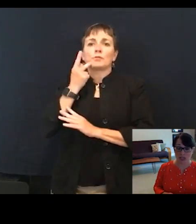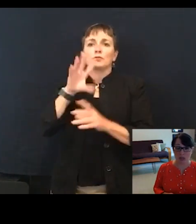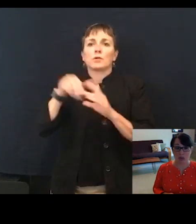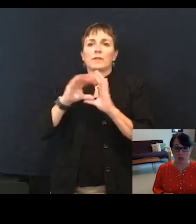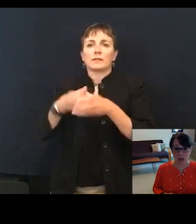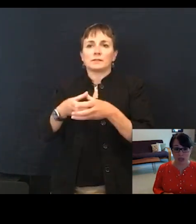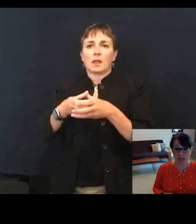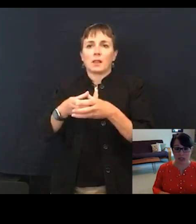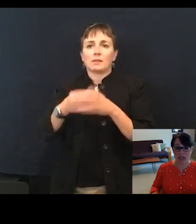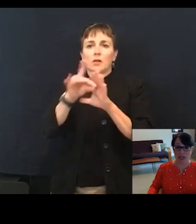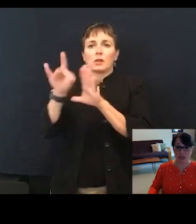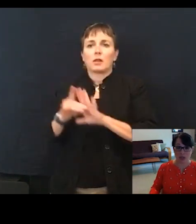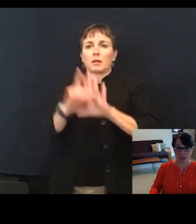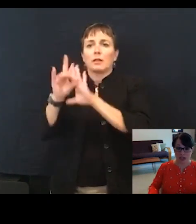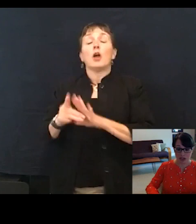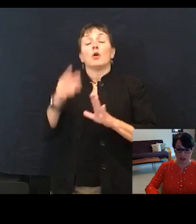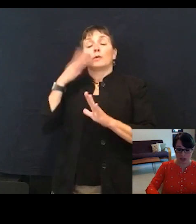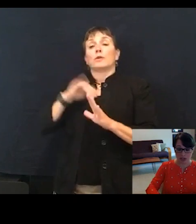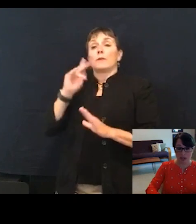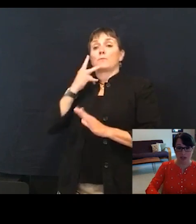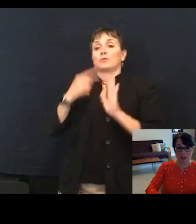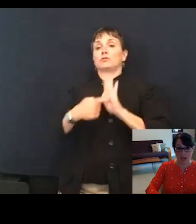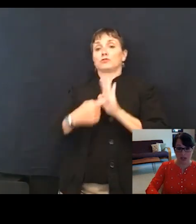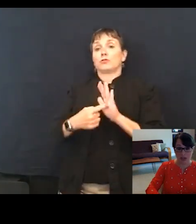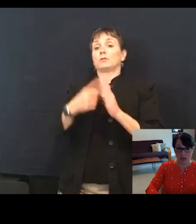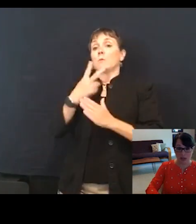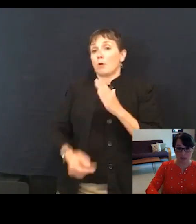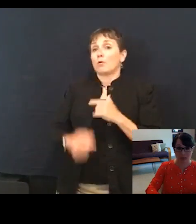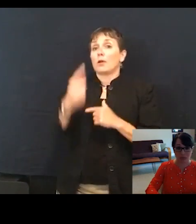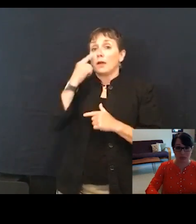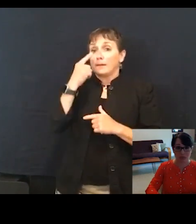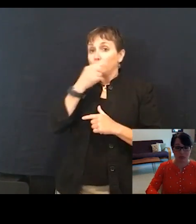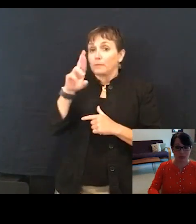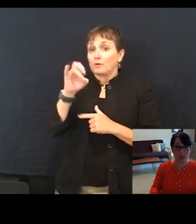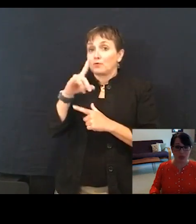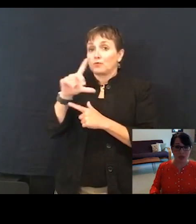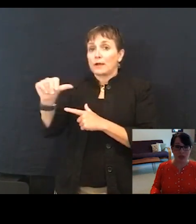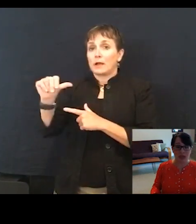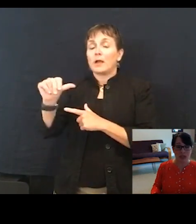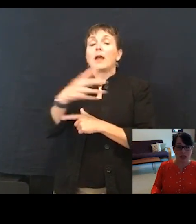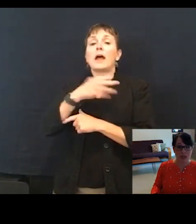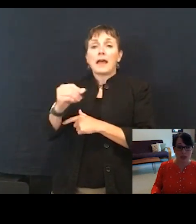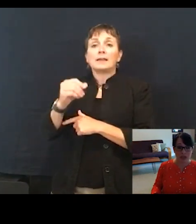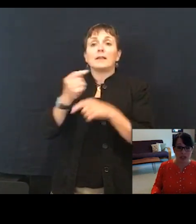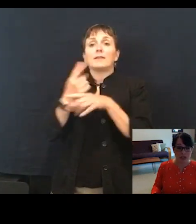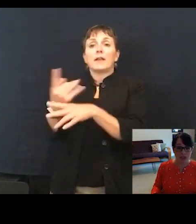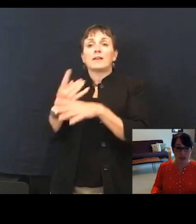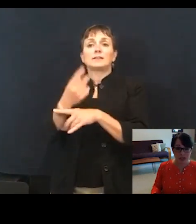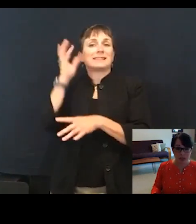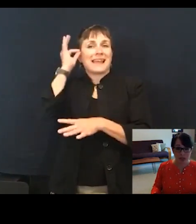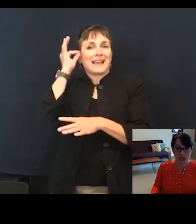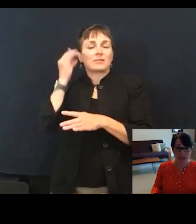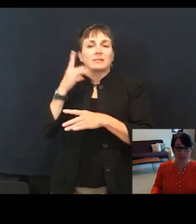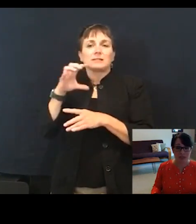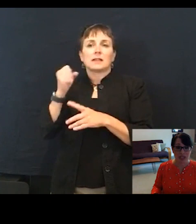in both the retina as well as the hair cells of the inner ear. So within the inner ear, myosin 7A